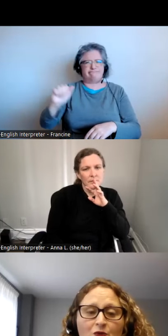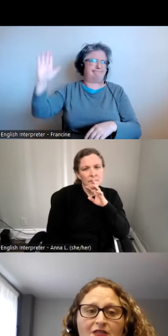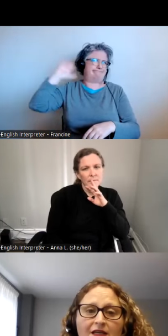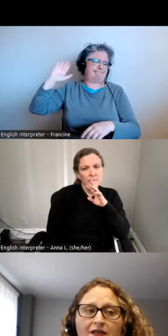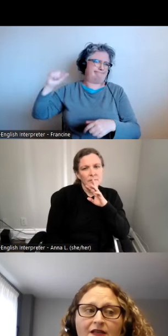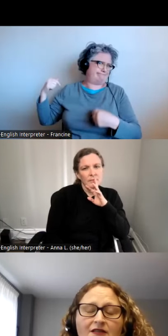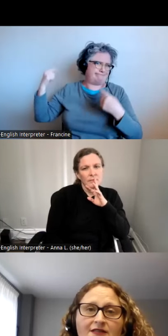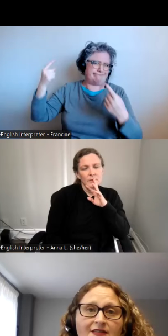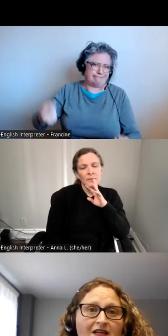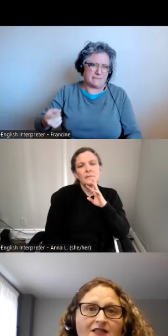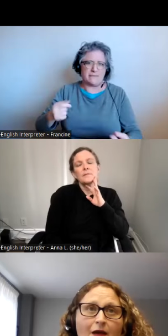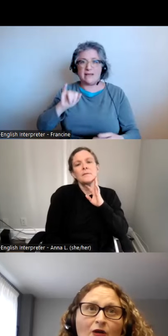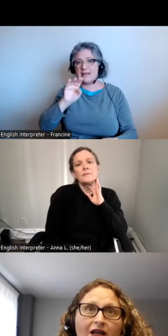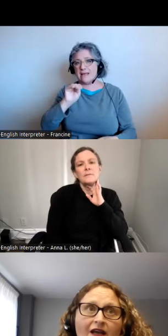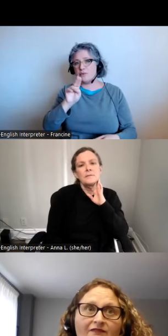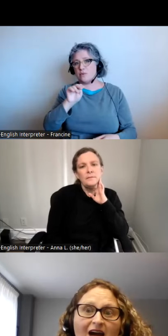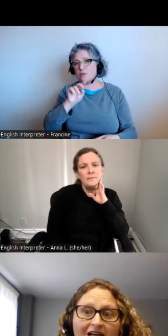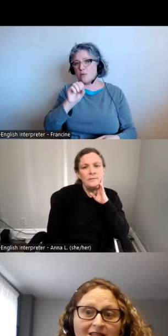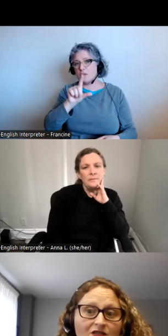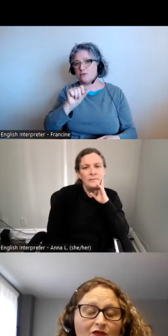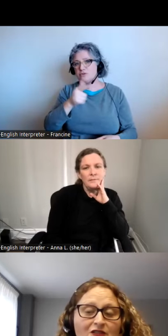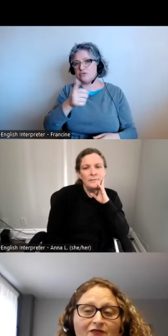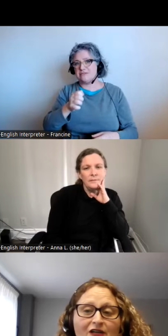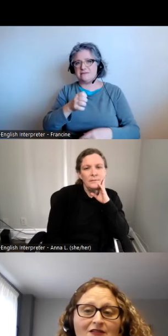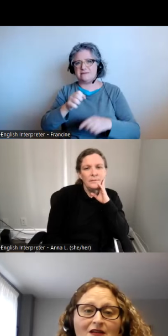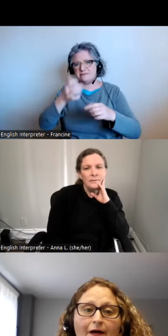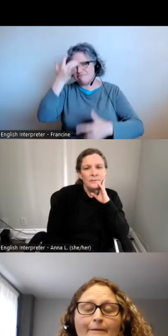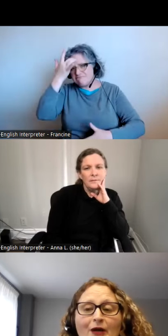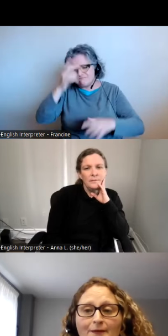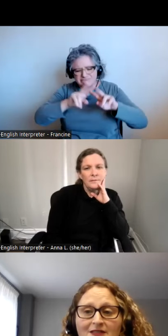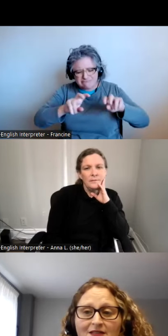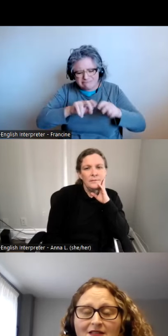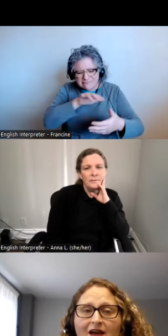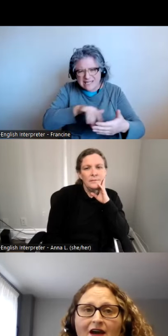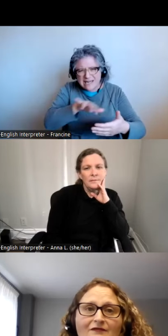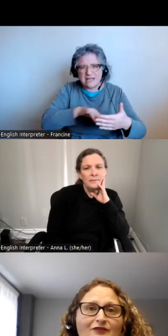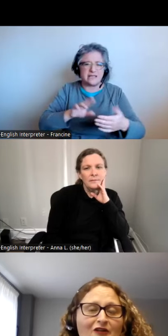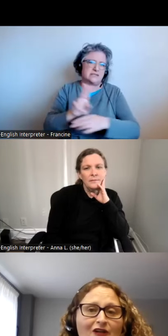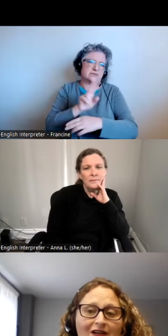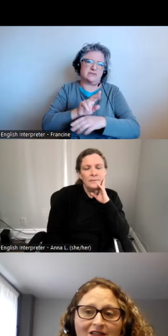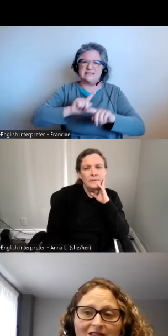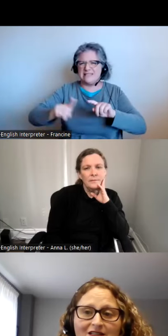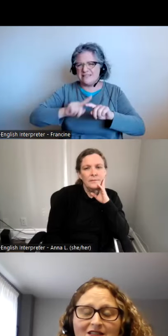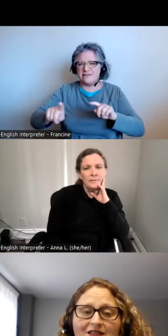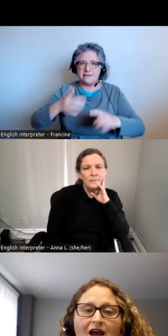truth is it's probably new to the public, but it isn't new to science and immunology. It's been used in studies,